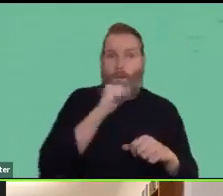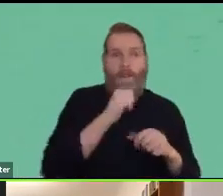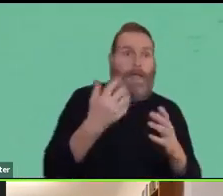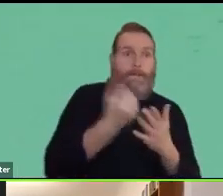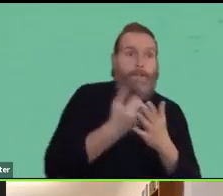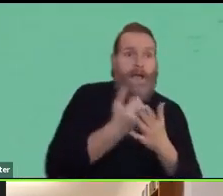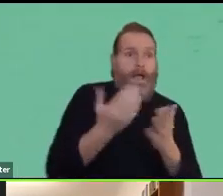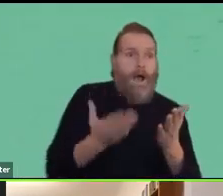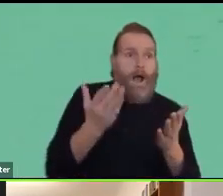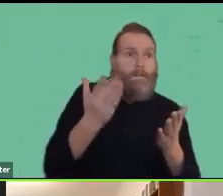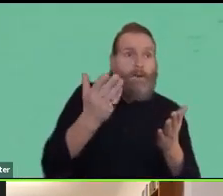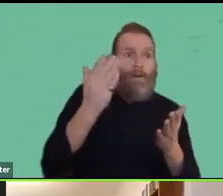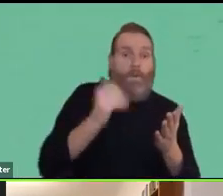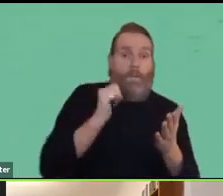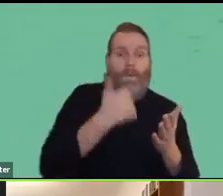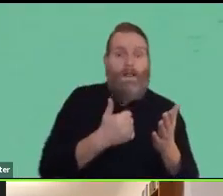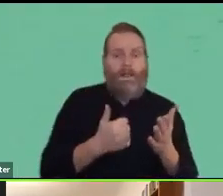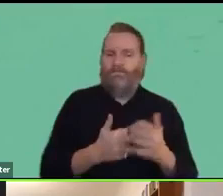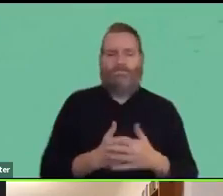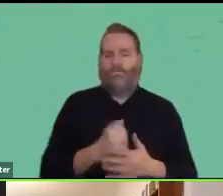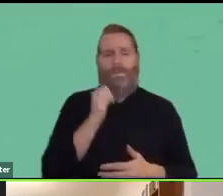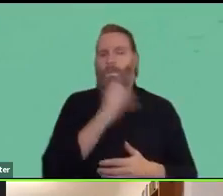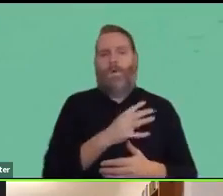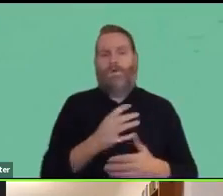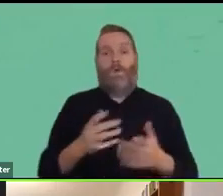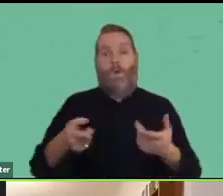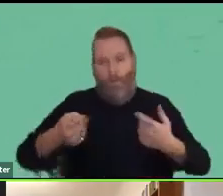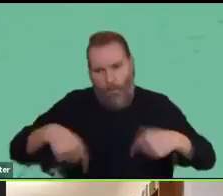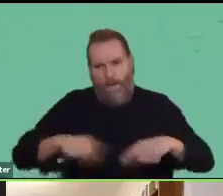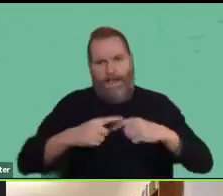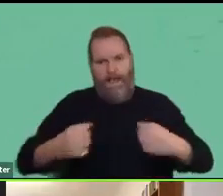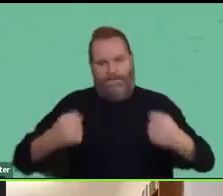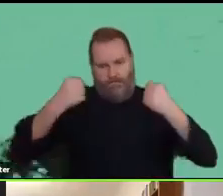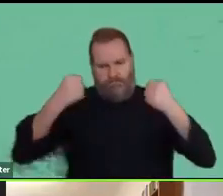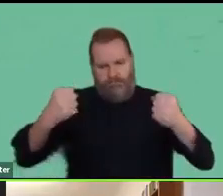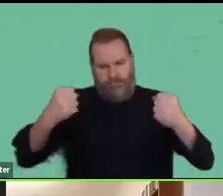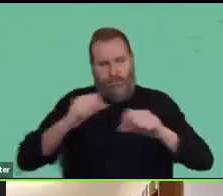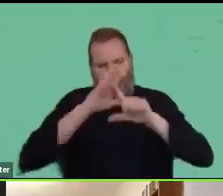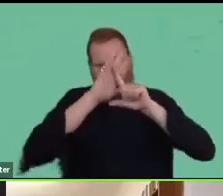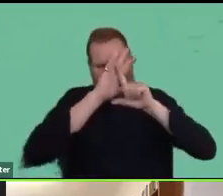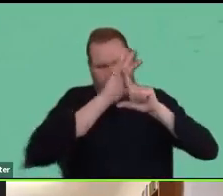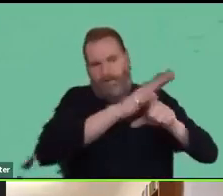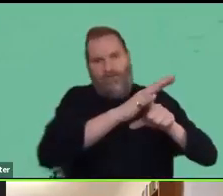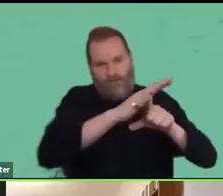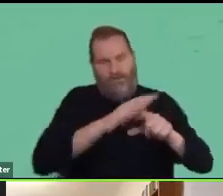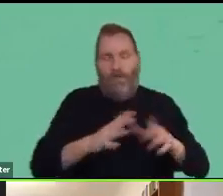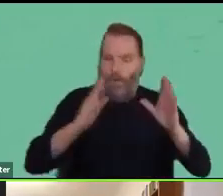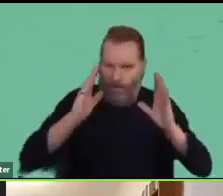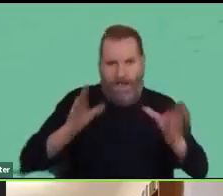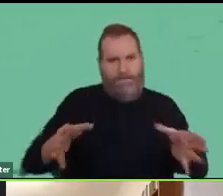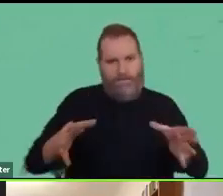be pressured to do so and that pressure now is about us as a union and other unions in the TUC